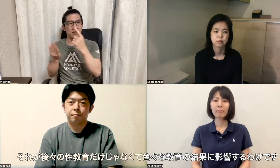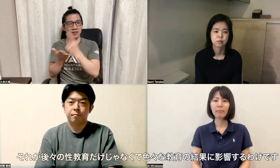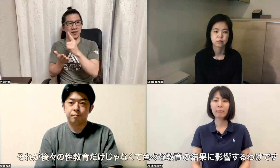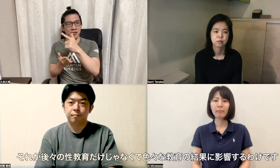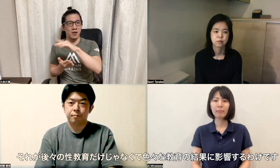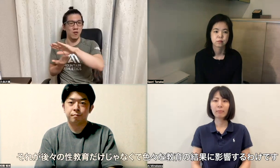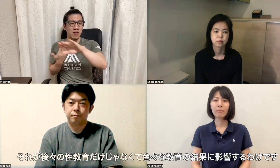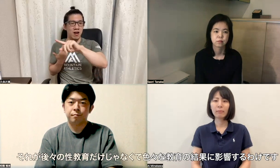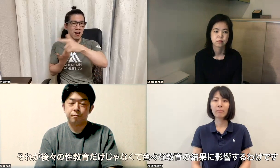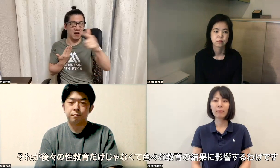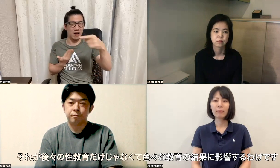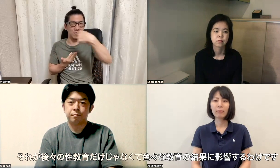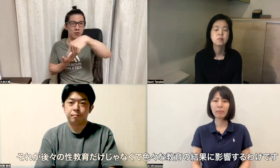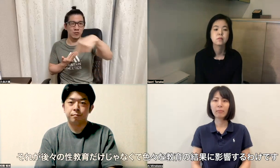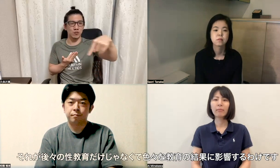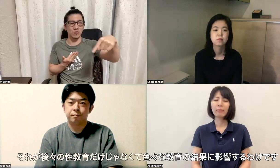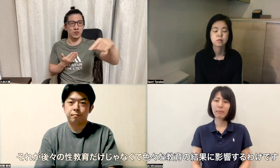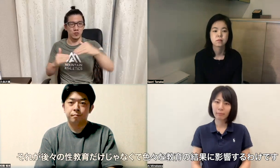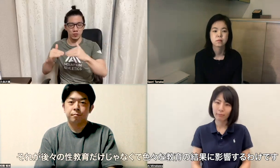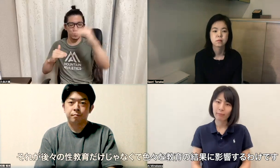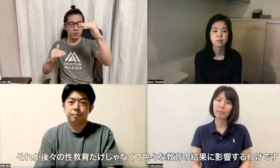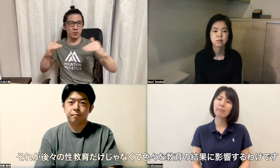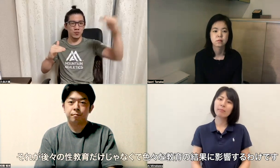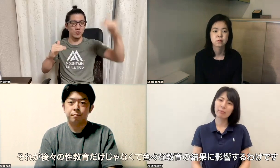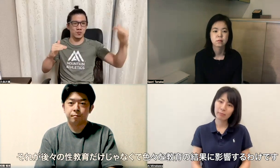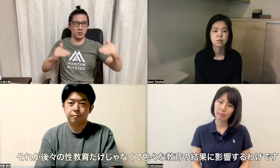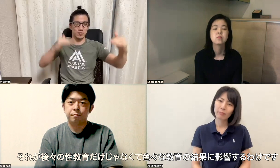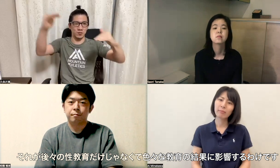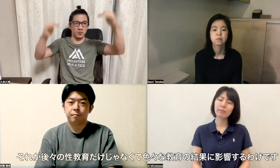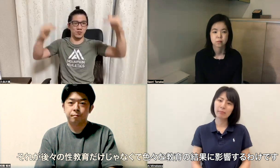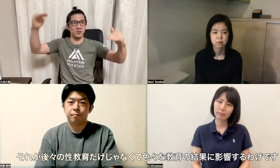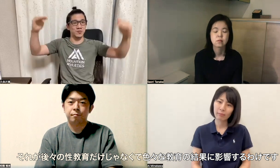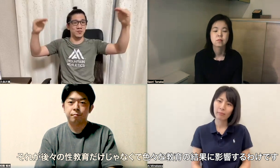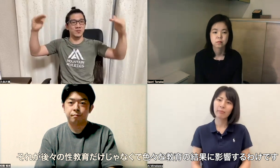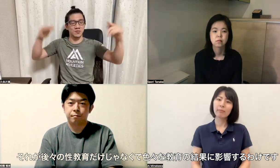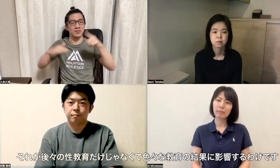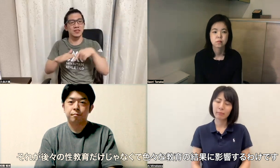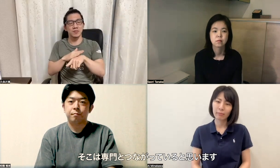This will affect not only sex education later on, but also various outcomes of other education.